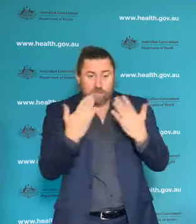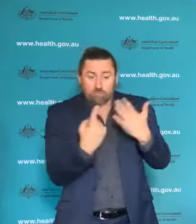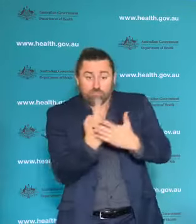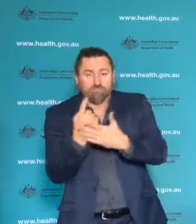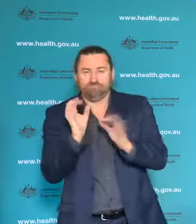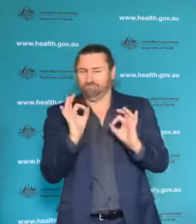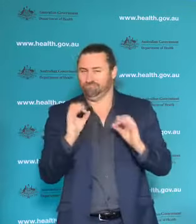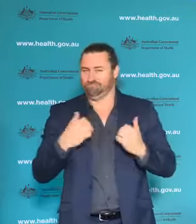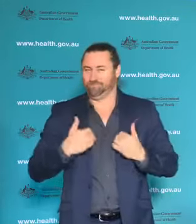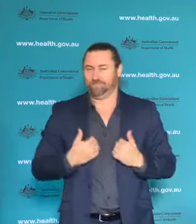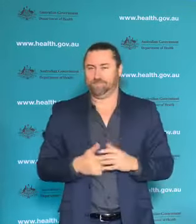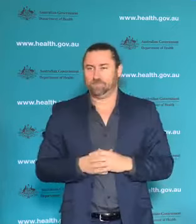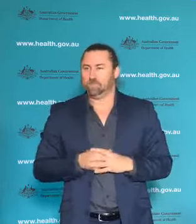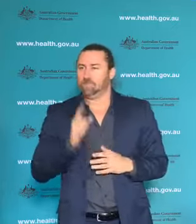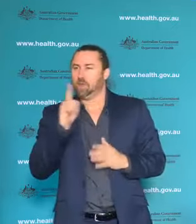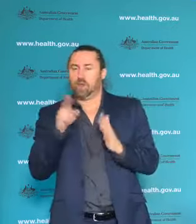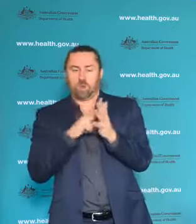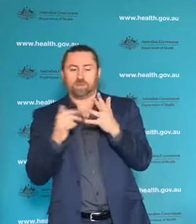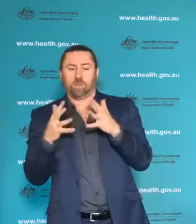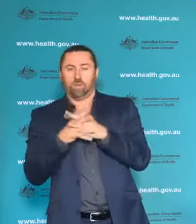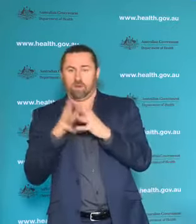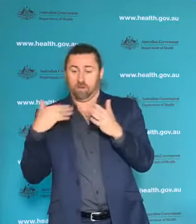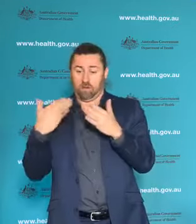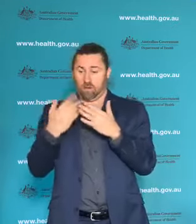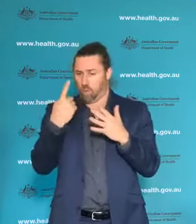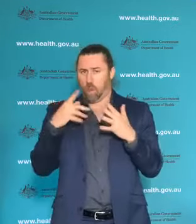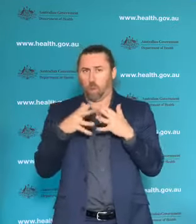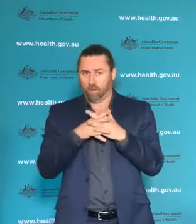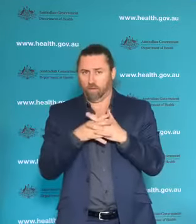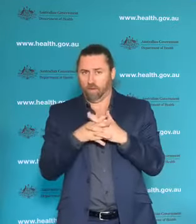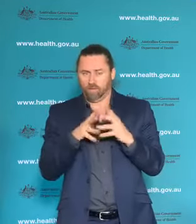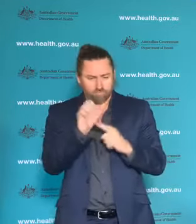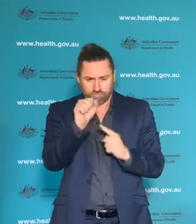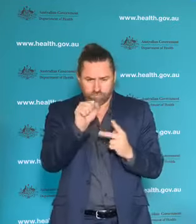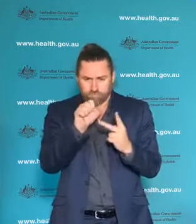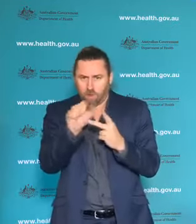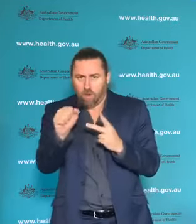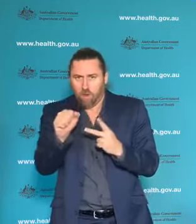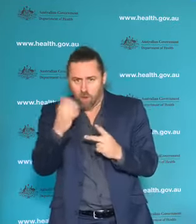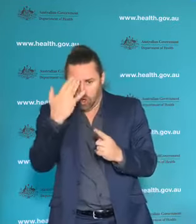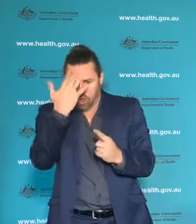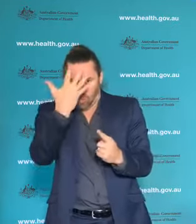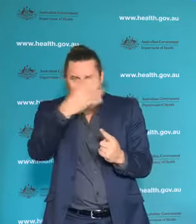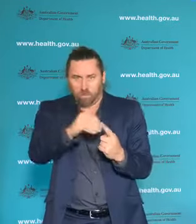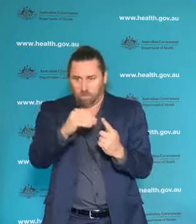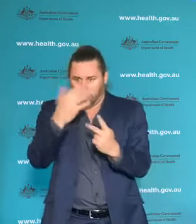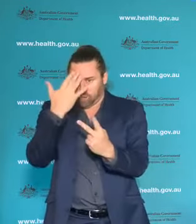Reporter:New South Wales has recorded several cases this week that can't be sourced. How much of a concern is that?